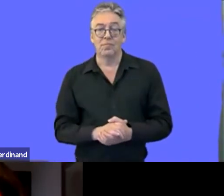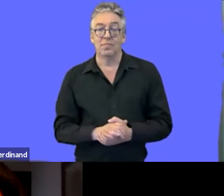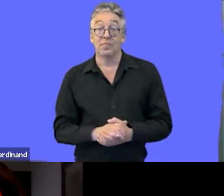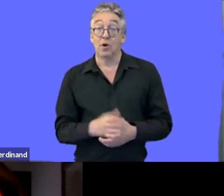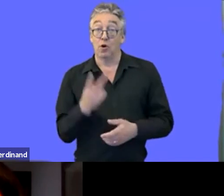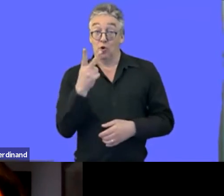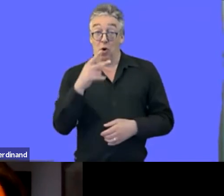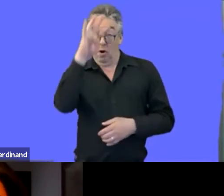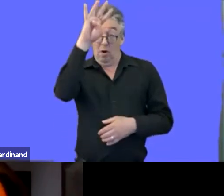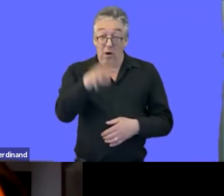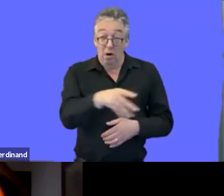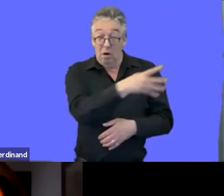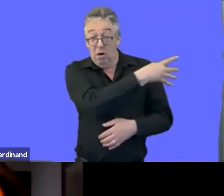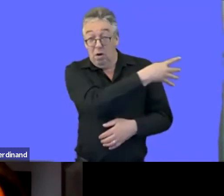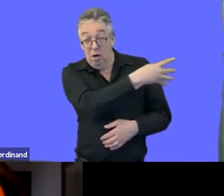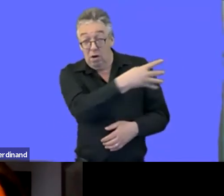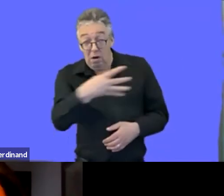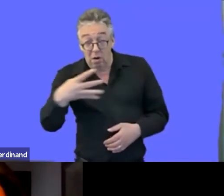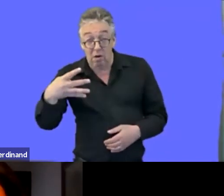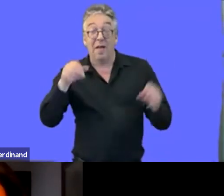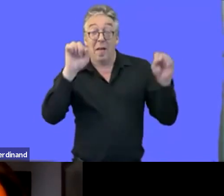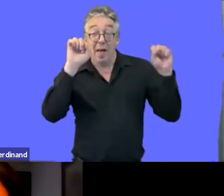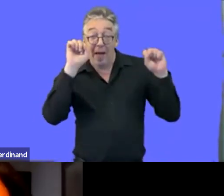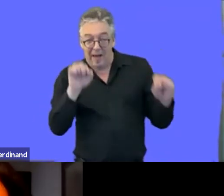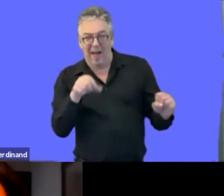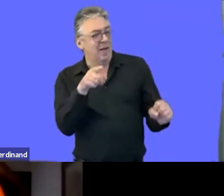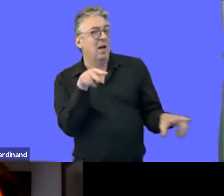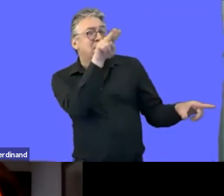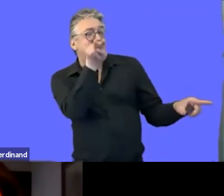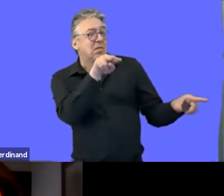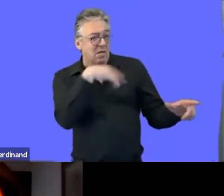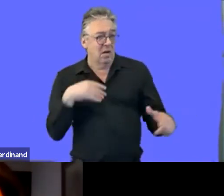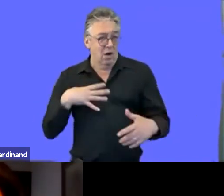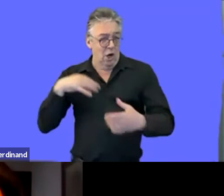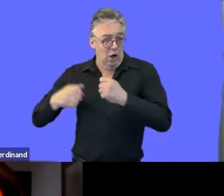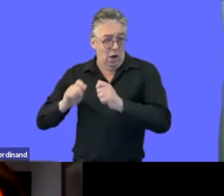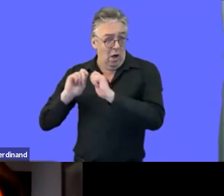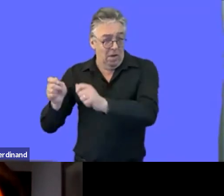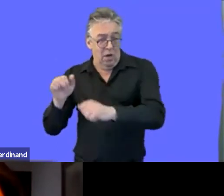as a tactic when to use the optional protocol and you can think about questions such as